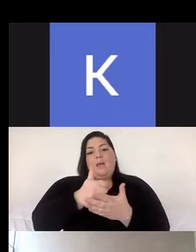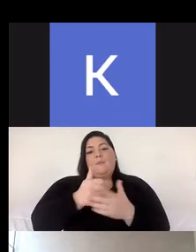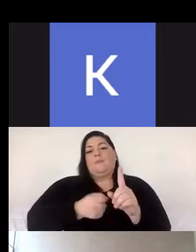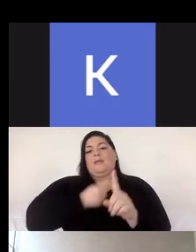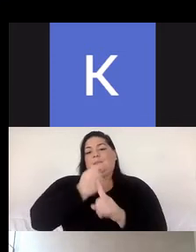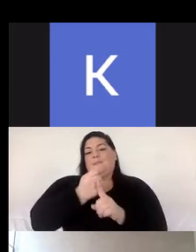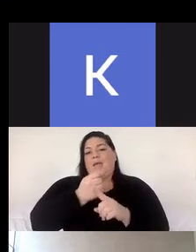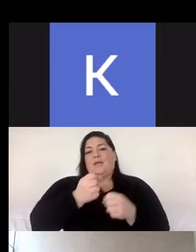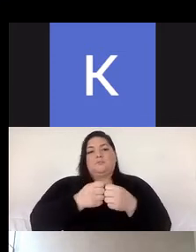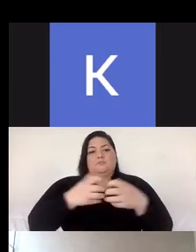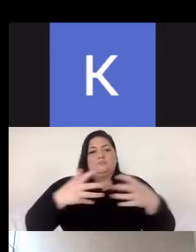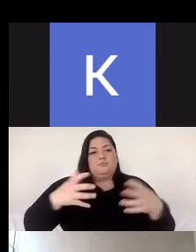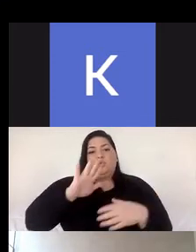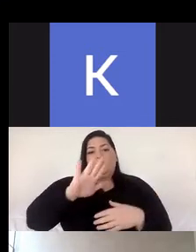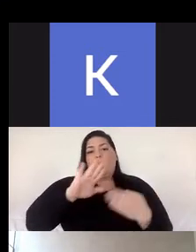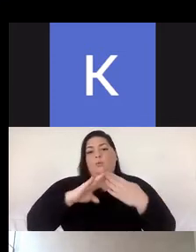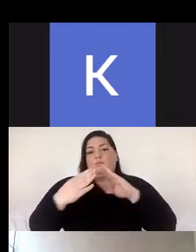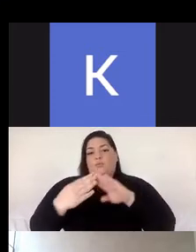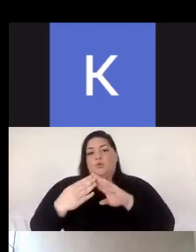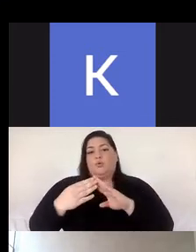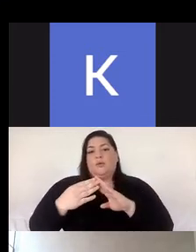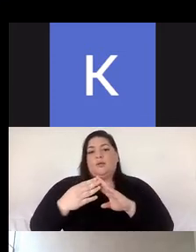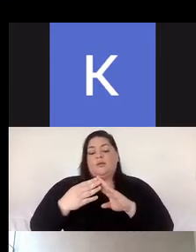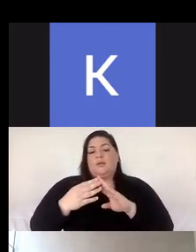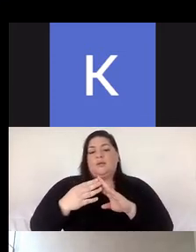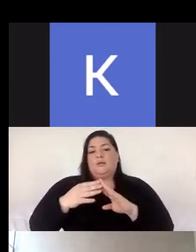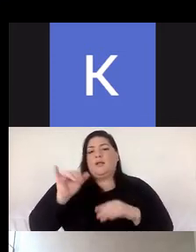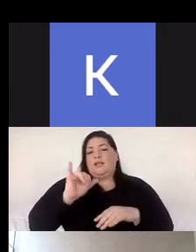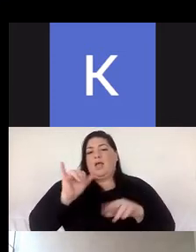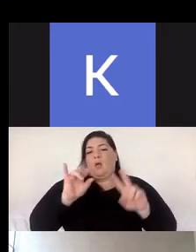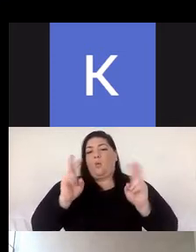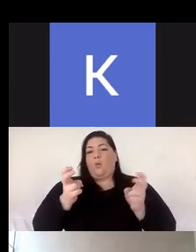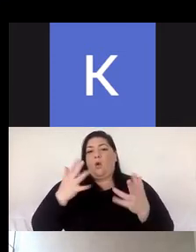such as that quote that we read to you earlier about how